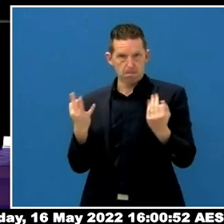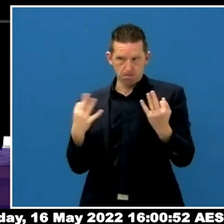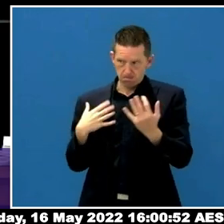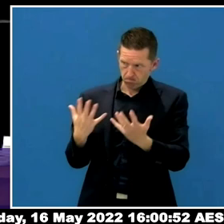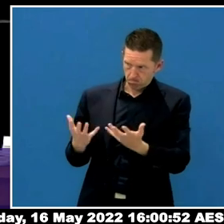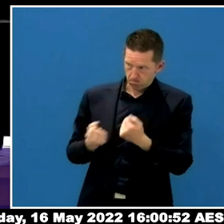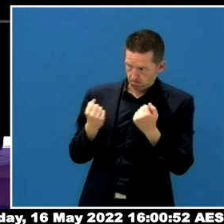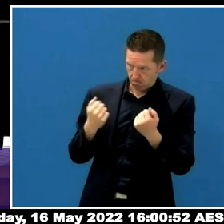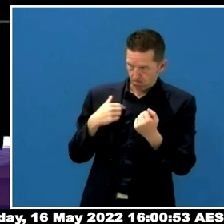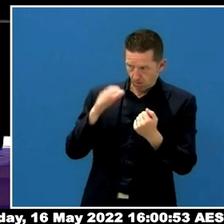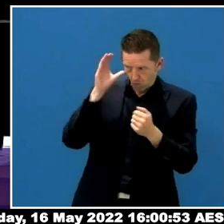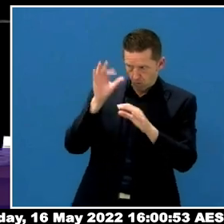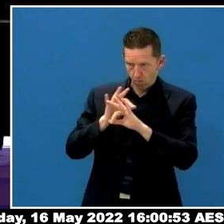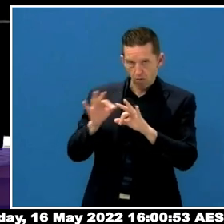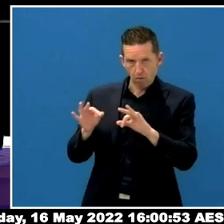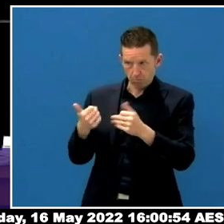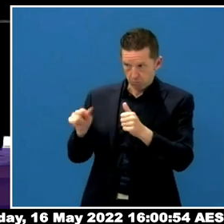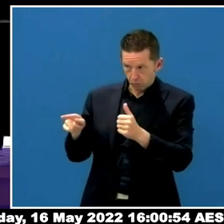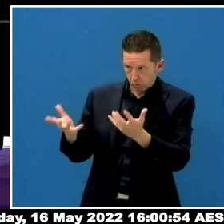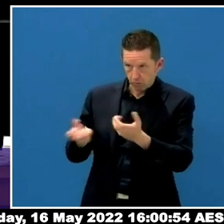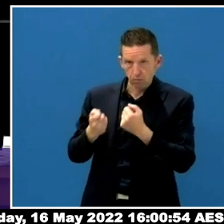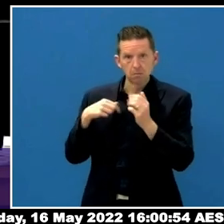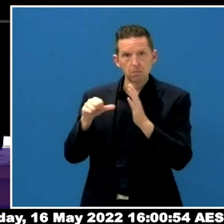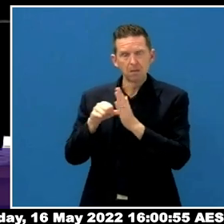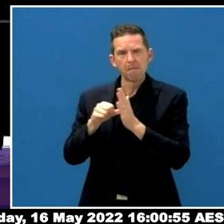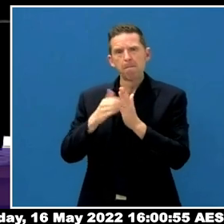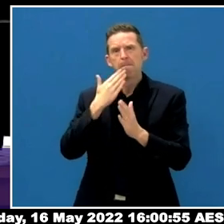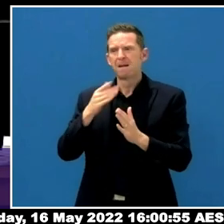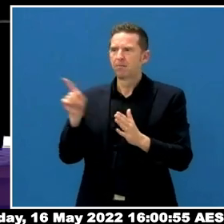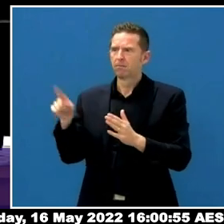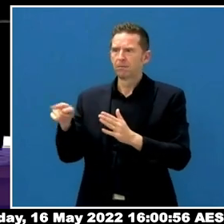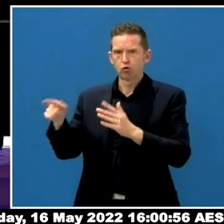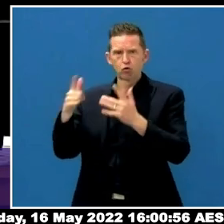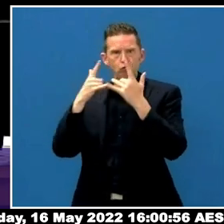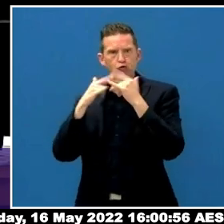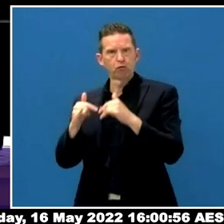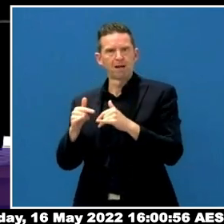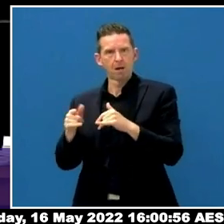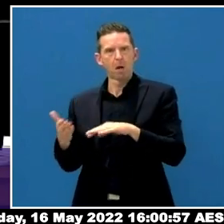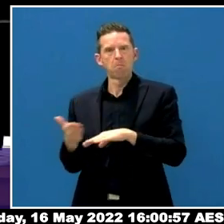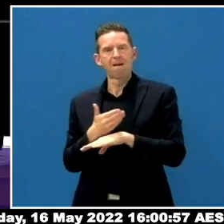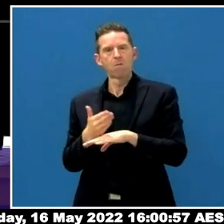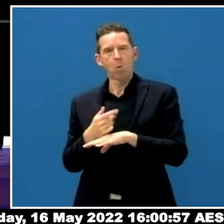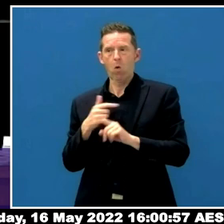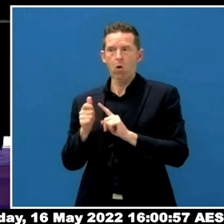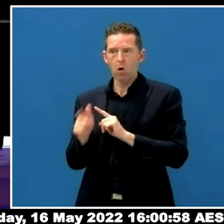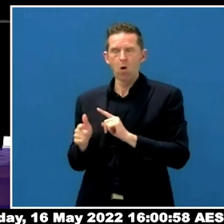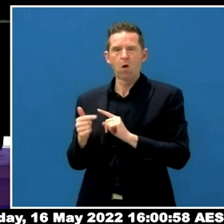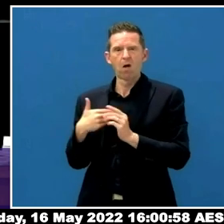been received. Can you check up on it before I pay any more?" I never heard anything back